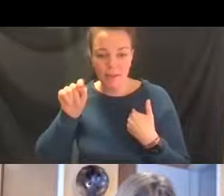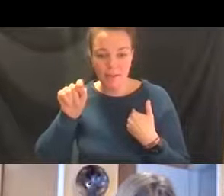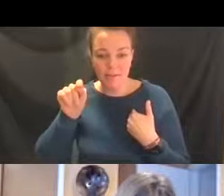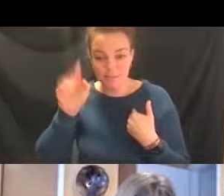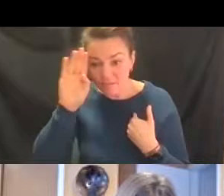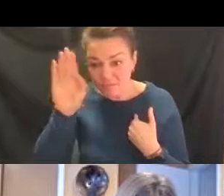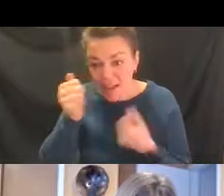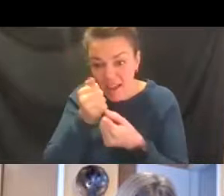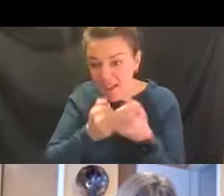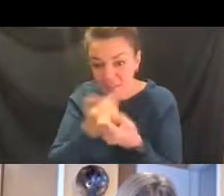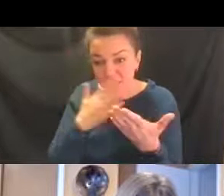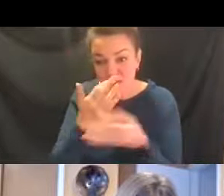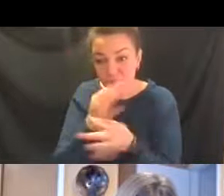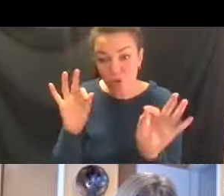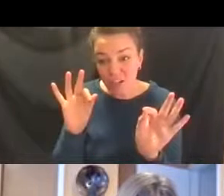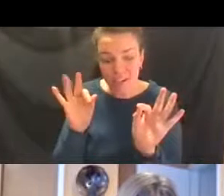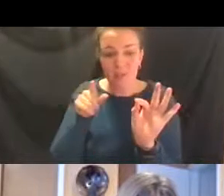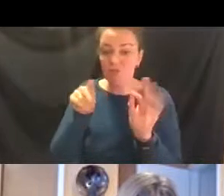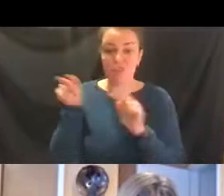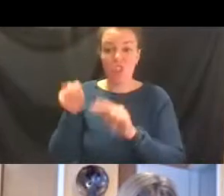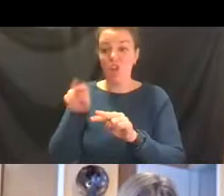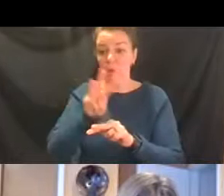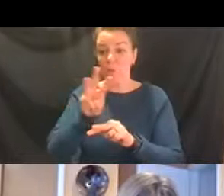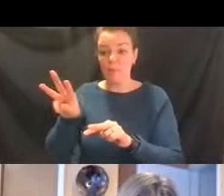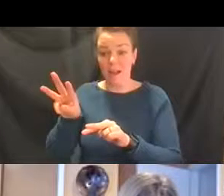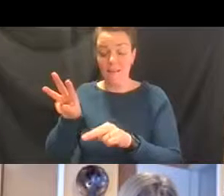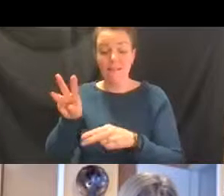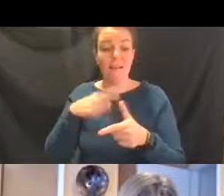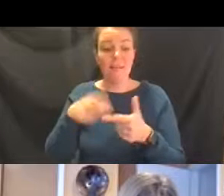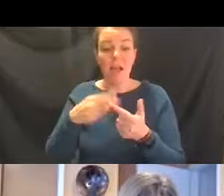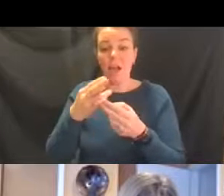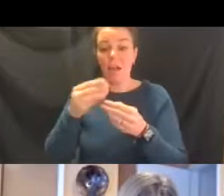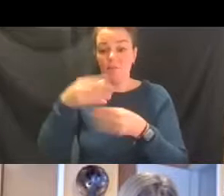you just go on the Surrey Place website and you go to resources and you'll come to